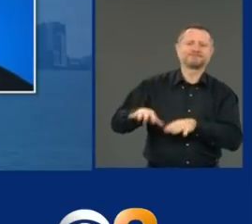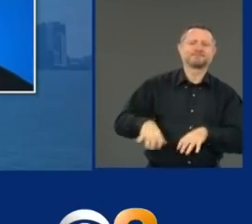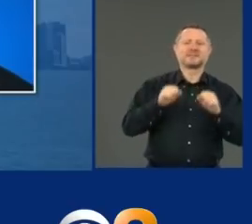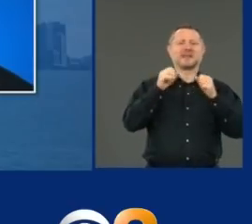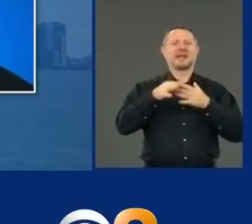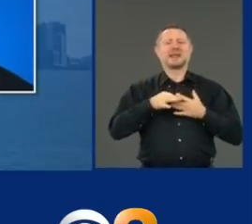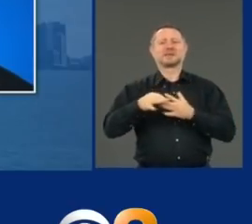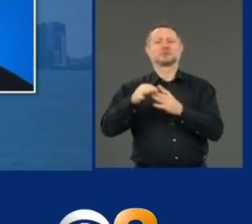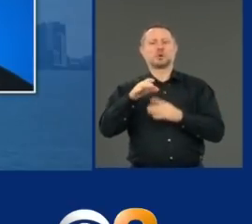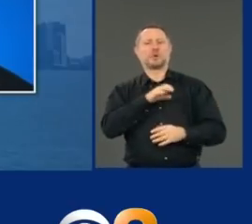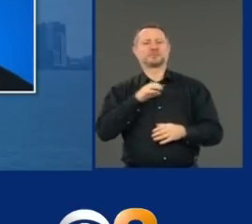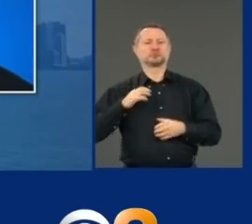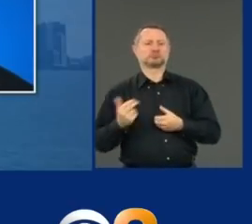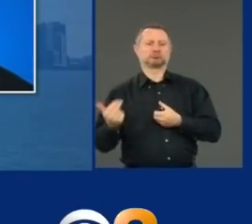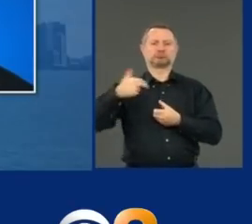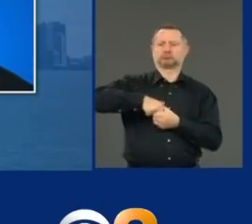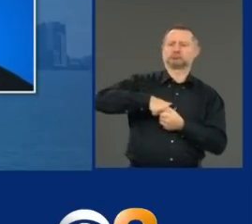EXECUTIVE CHAIR OF GOOGLE WHO